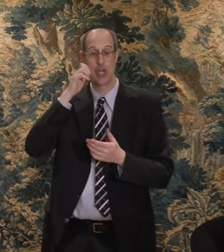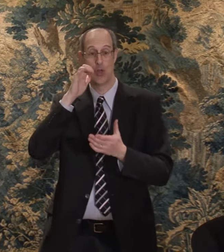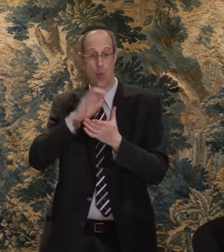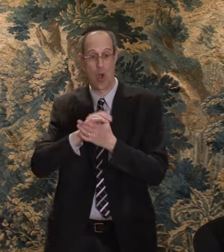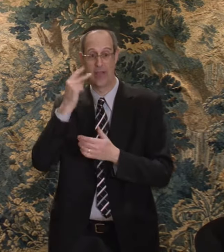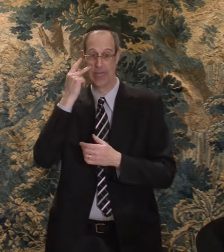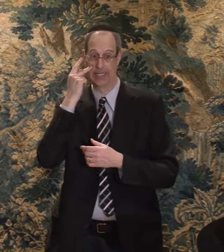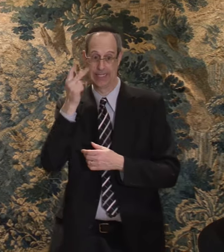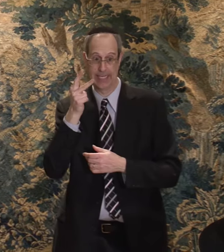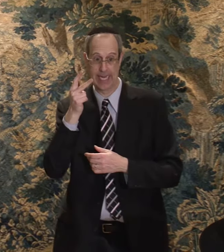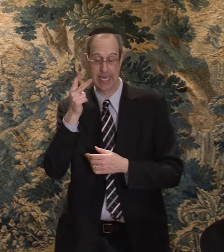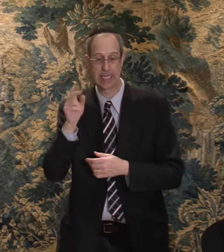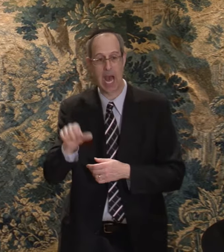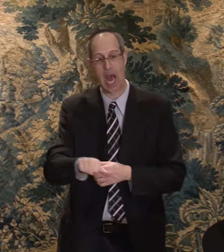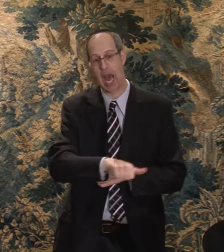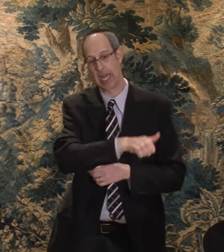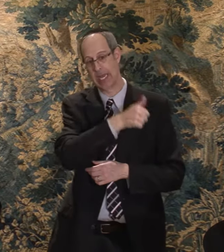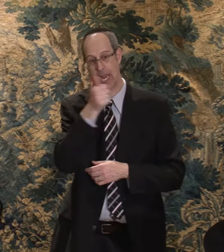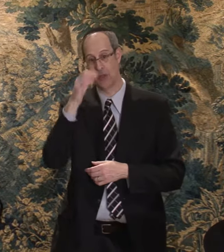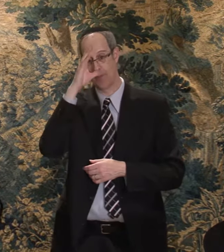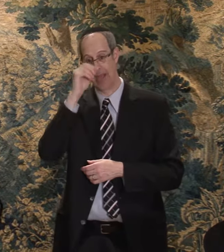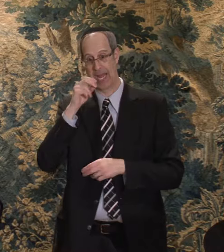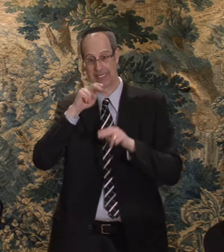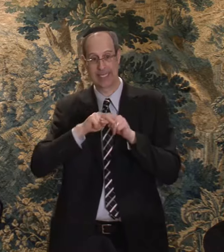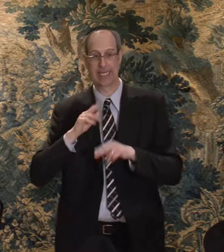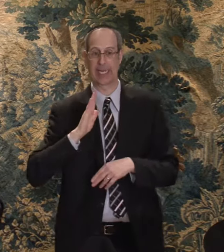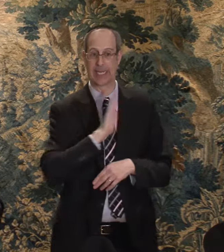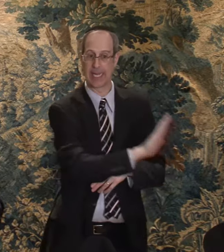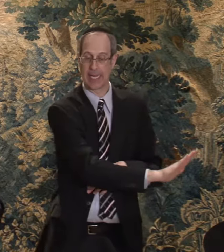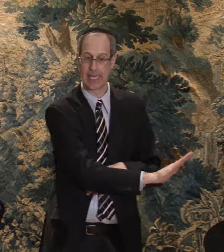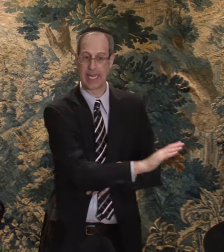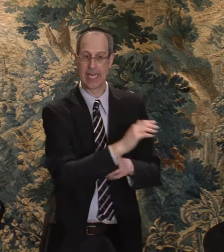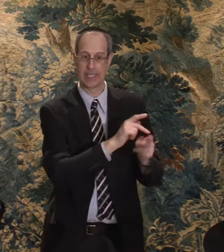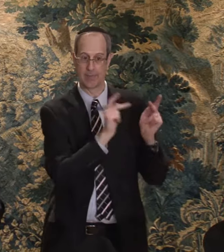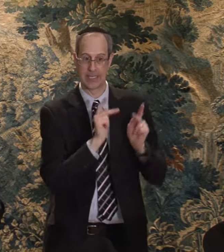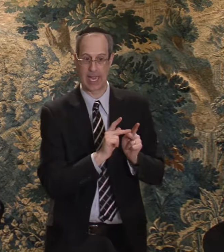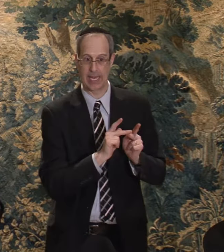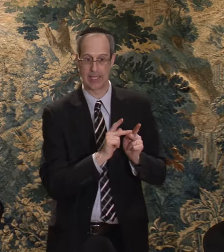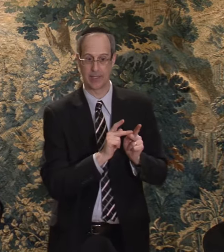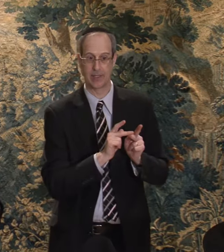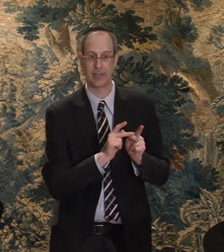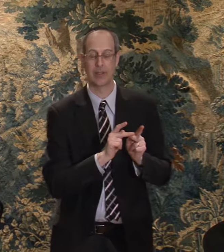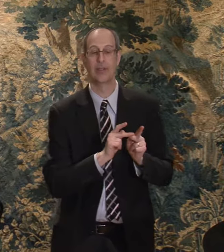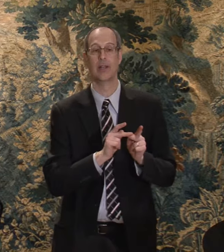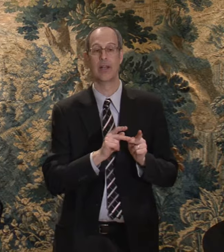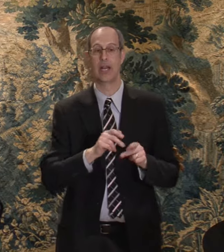somebody sitting in her husband's place and he wouldn't sit there until she